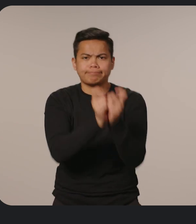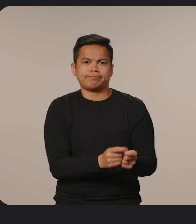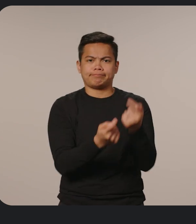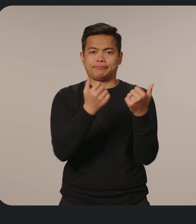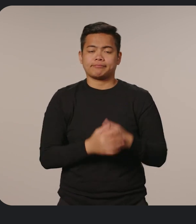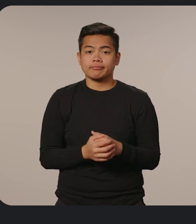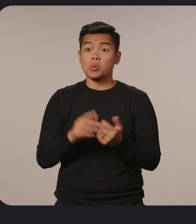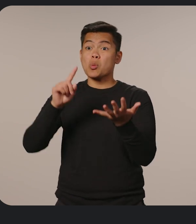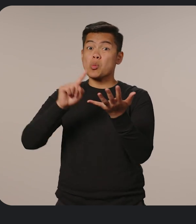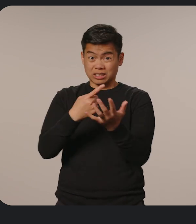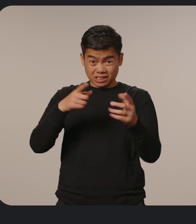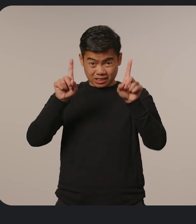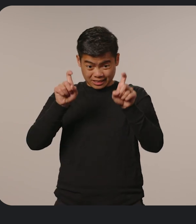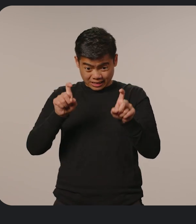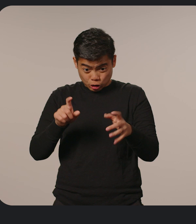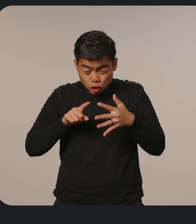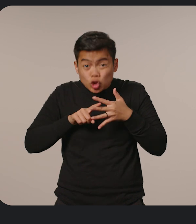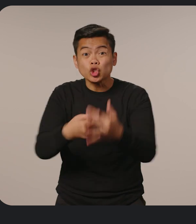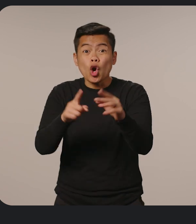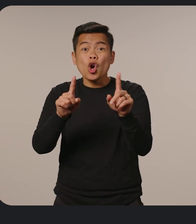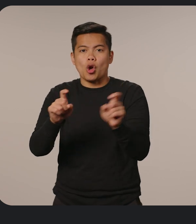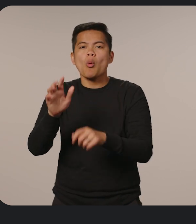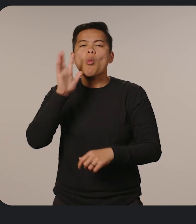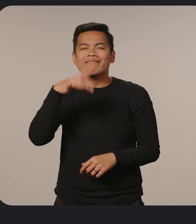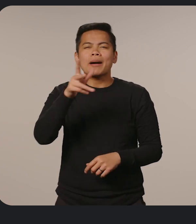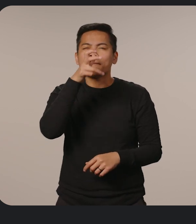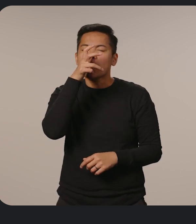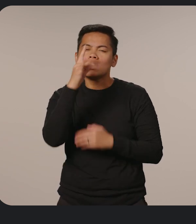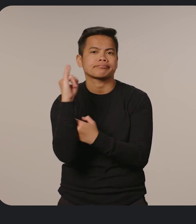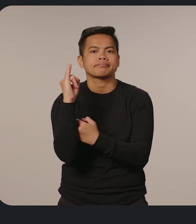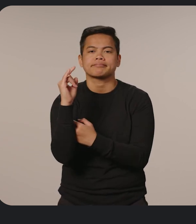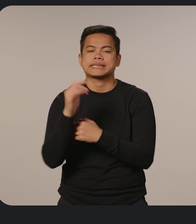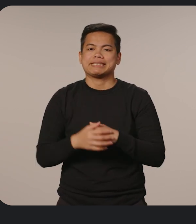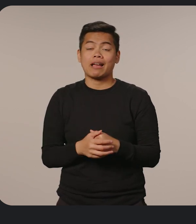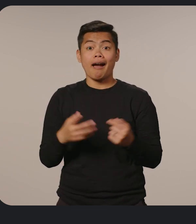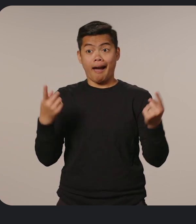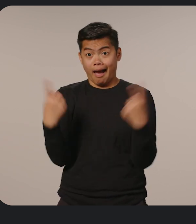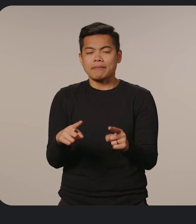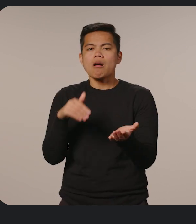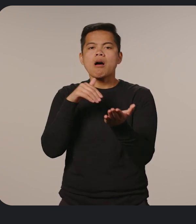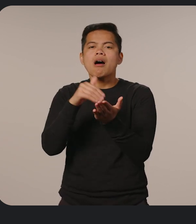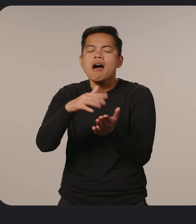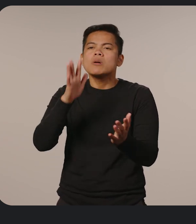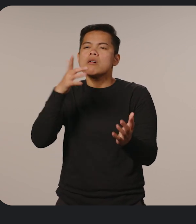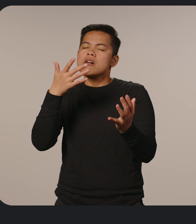and once those testers start testing one of them is likely to find a bug when